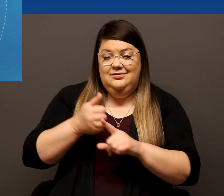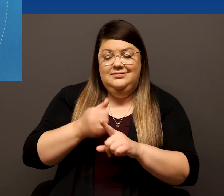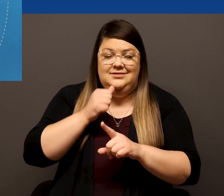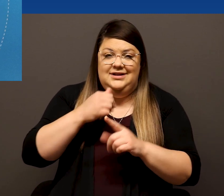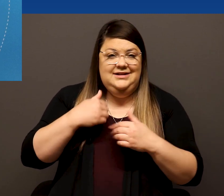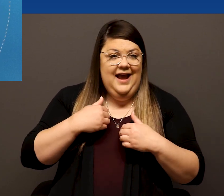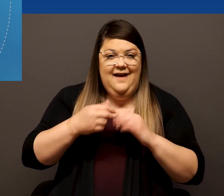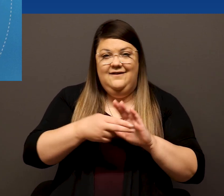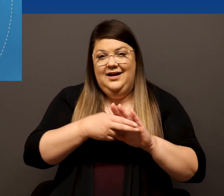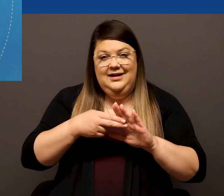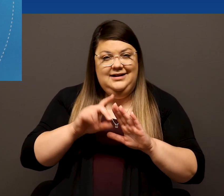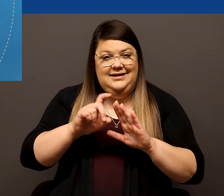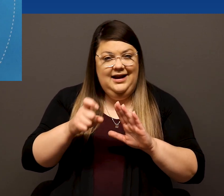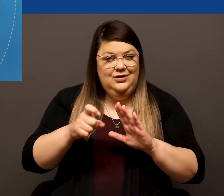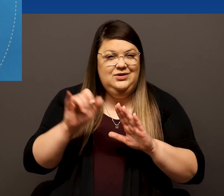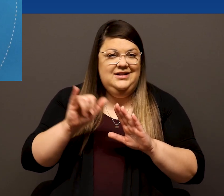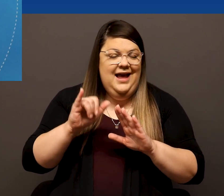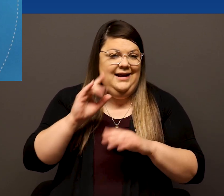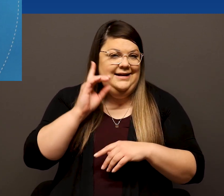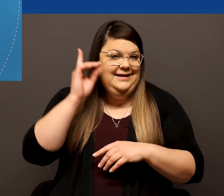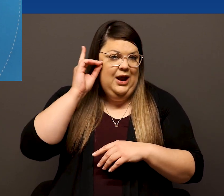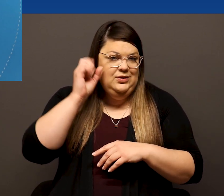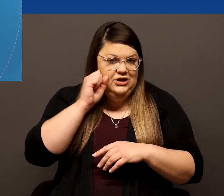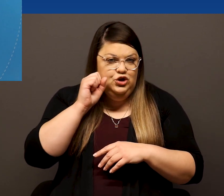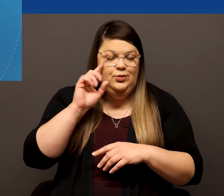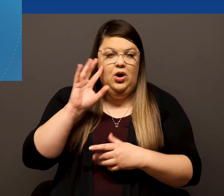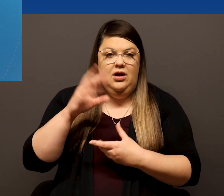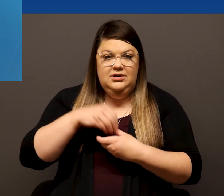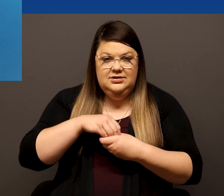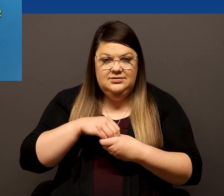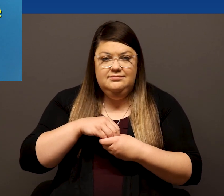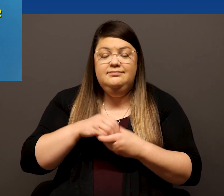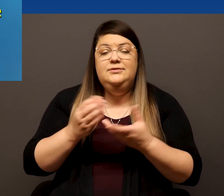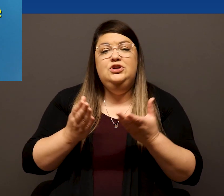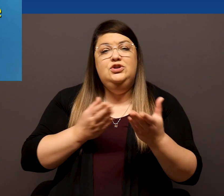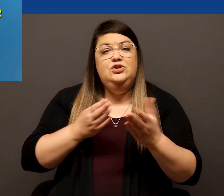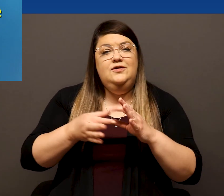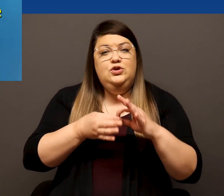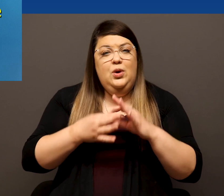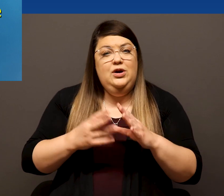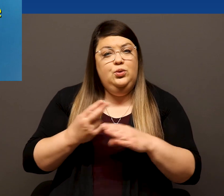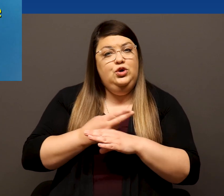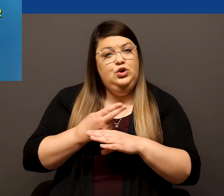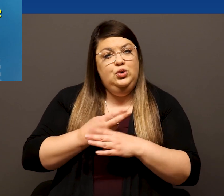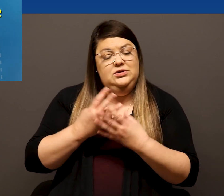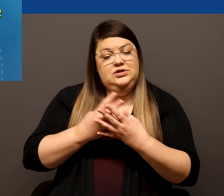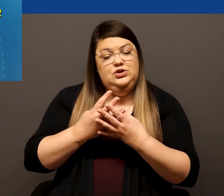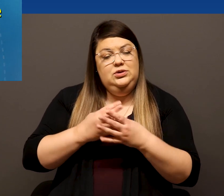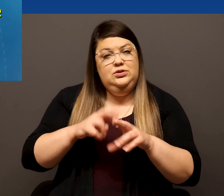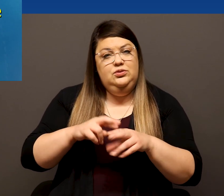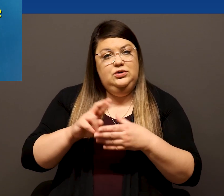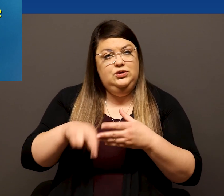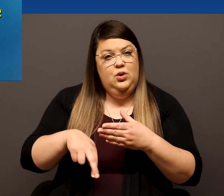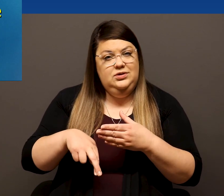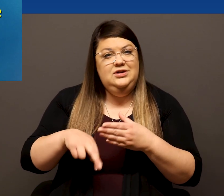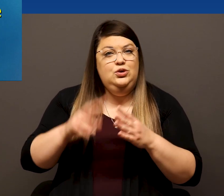like Down syndrome or Autism, the service coordinator will use the screening results to determine if the child is suspected of having